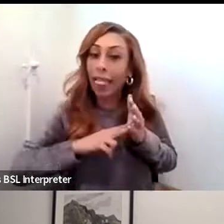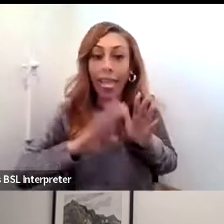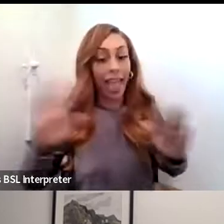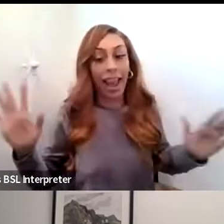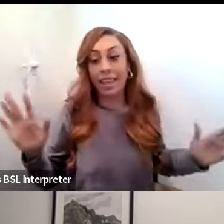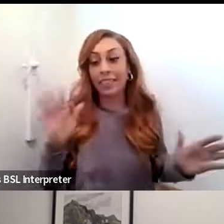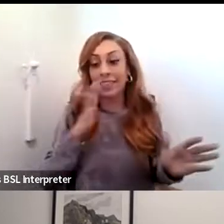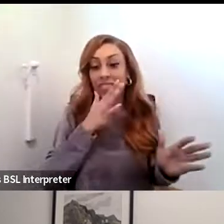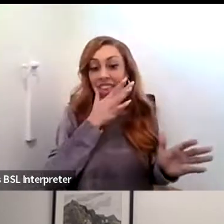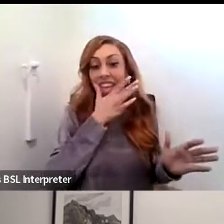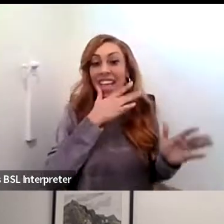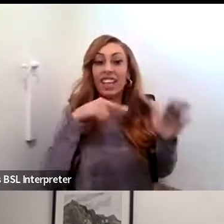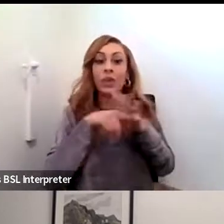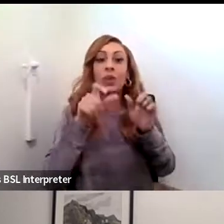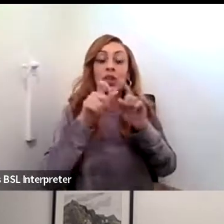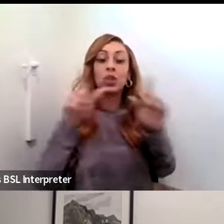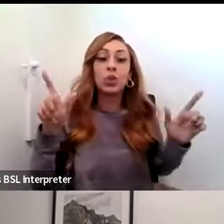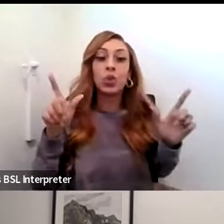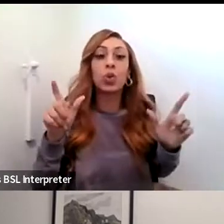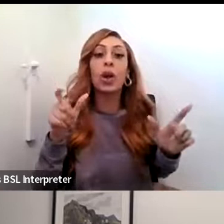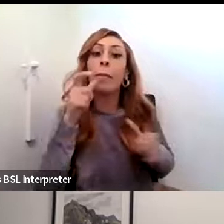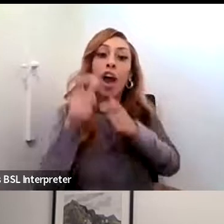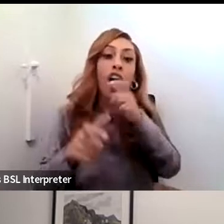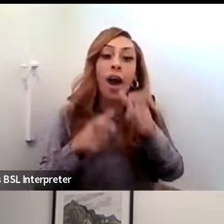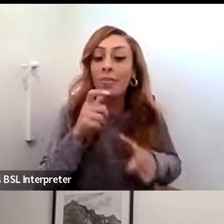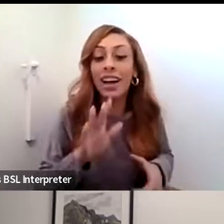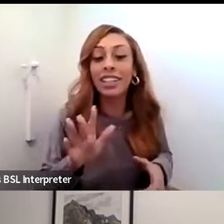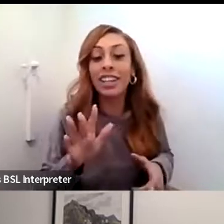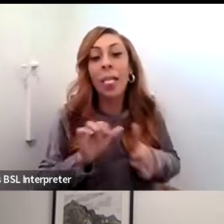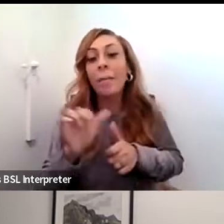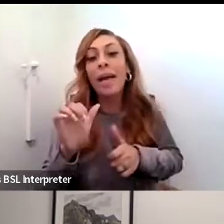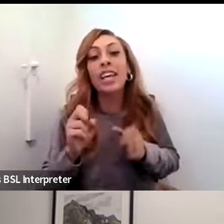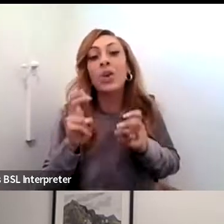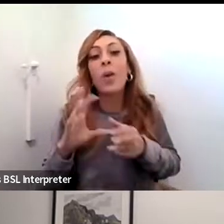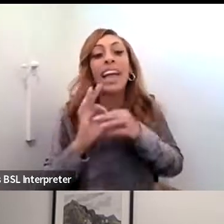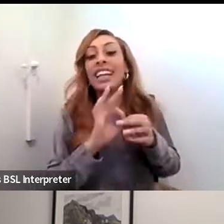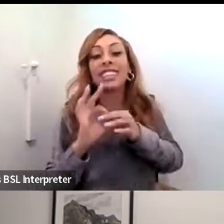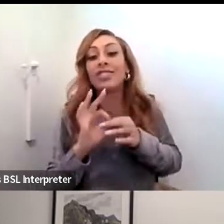and the YouTube comments is not the best way for that sort of interaction to happen, but it was happening there and then.